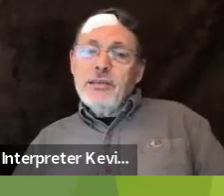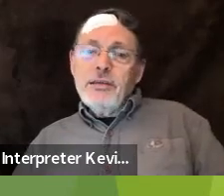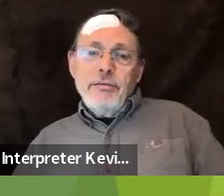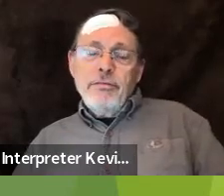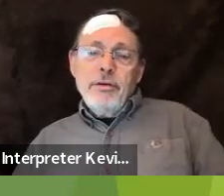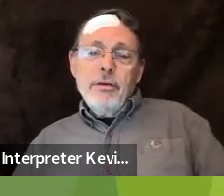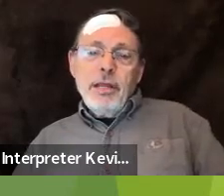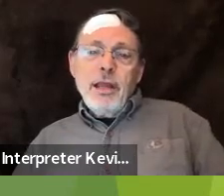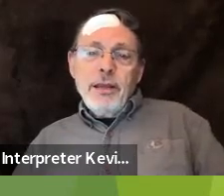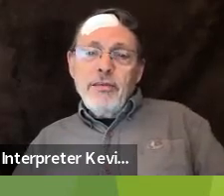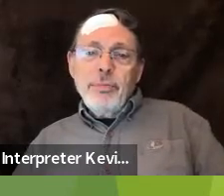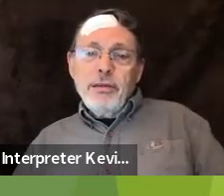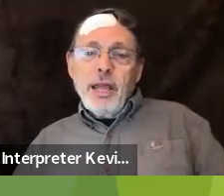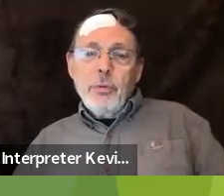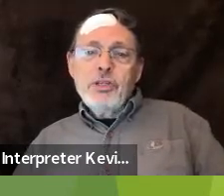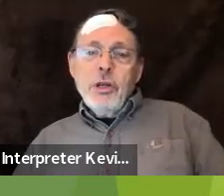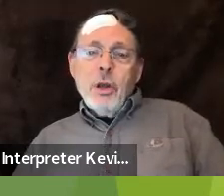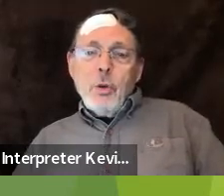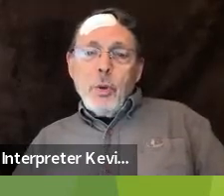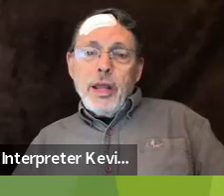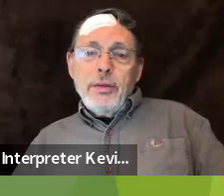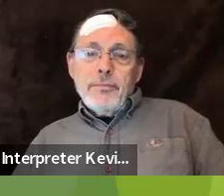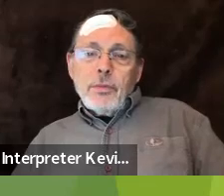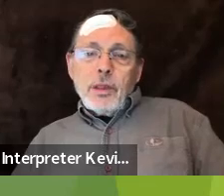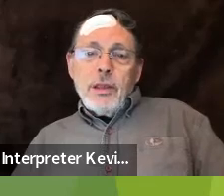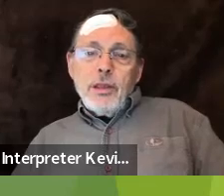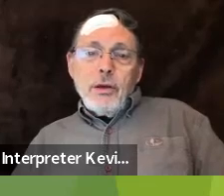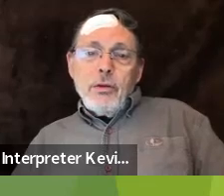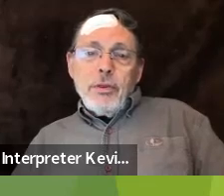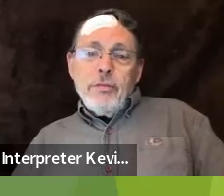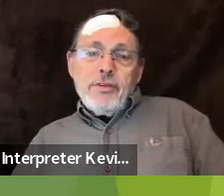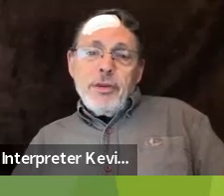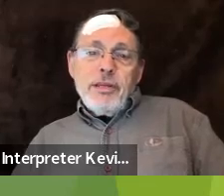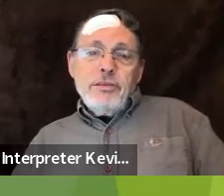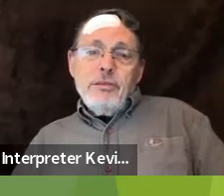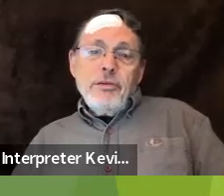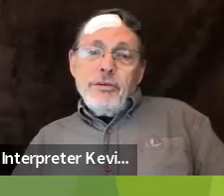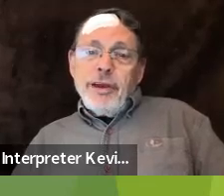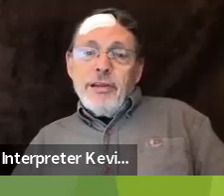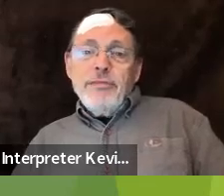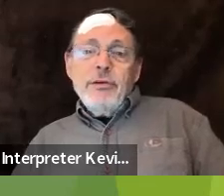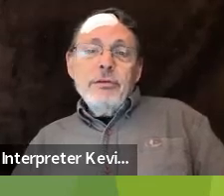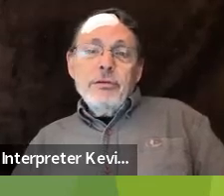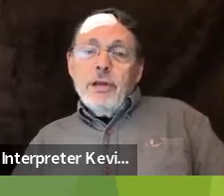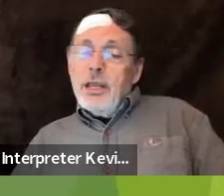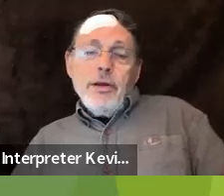this, the idea of plain language, when, you know, somebody is in a third grade level,